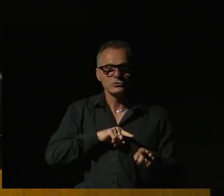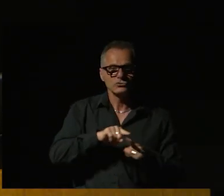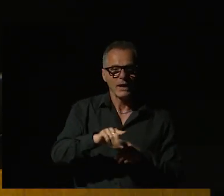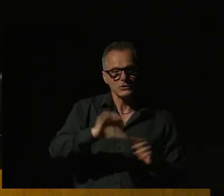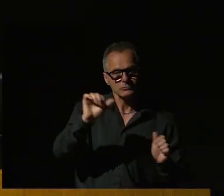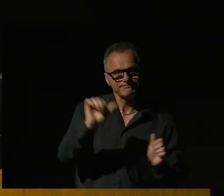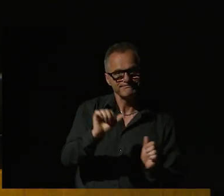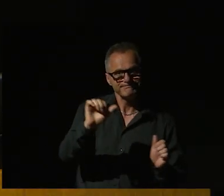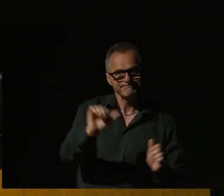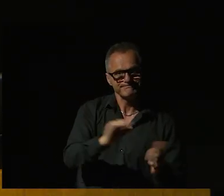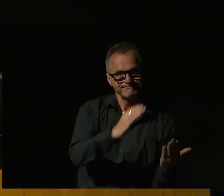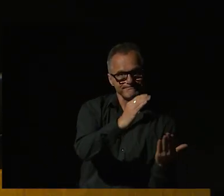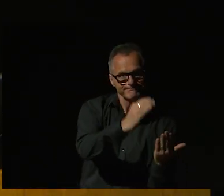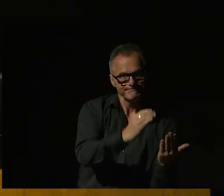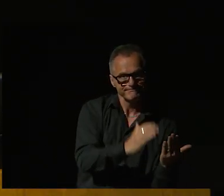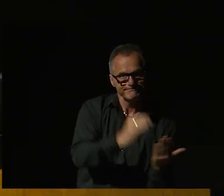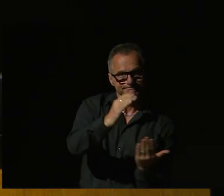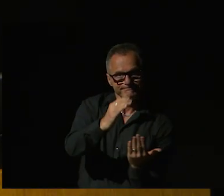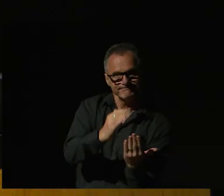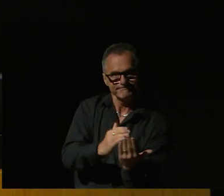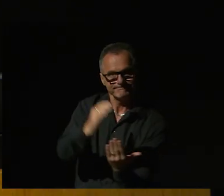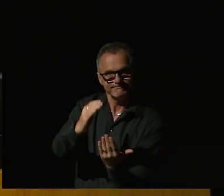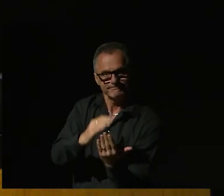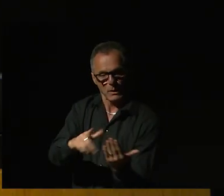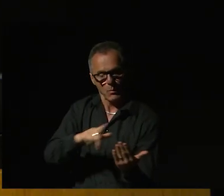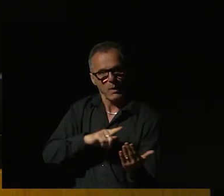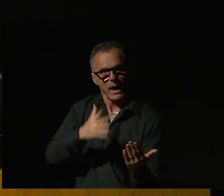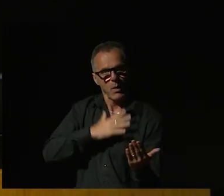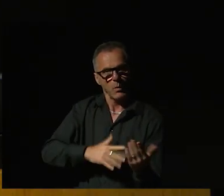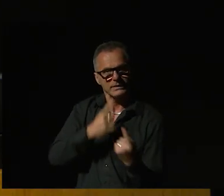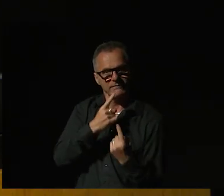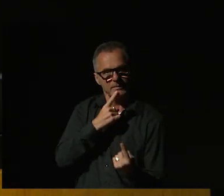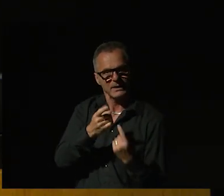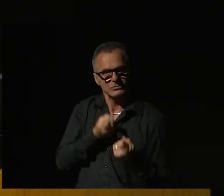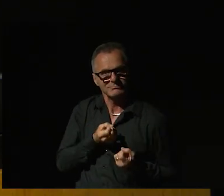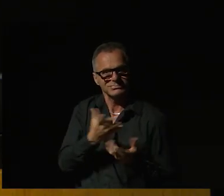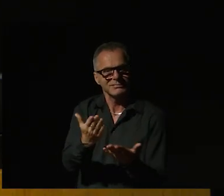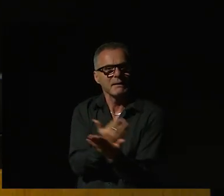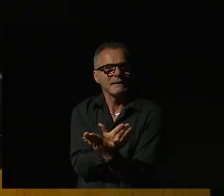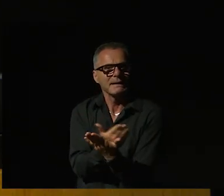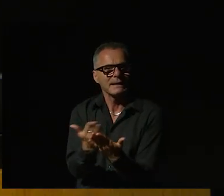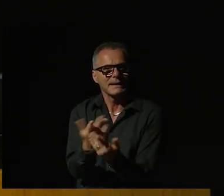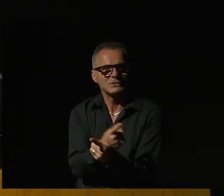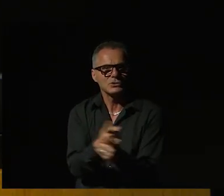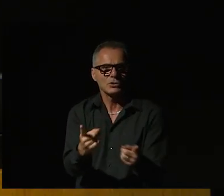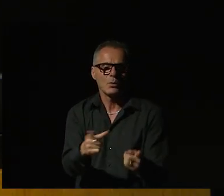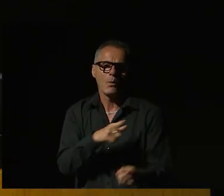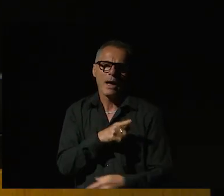because I will try to get as much across as I can about this beautiful exhibition